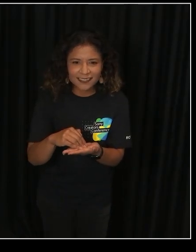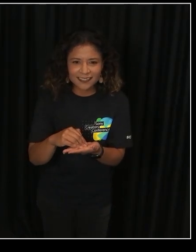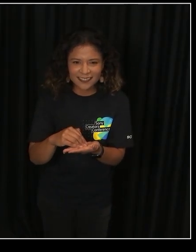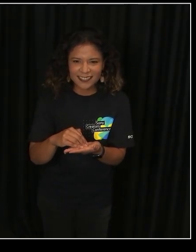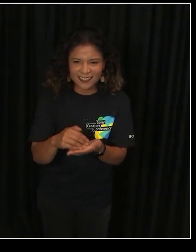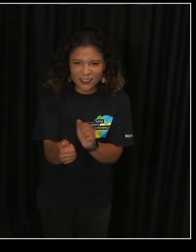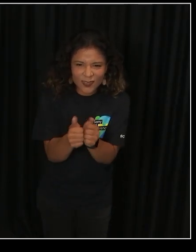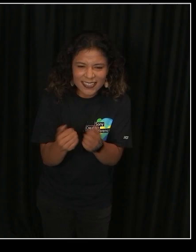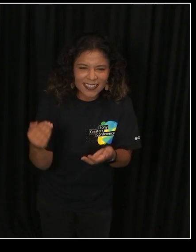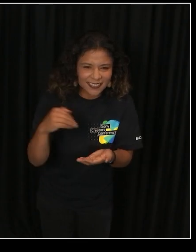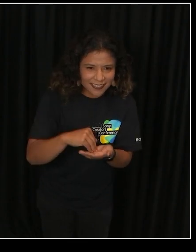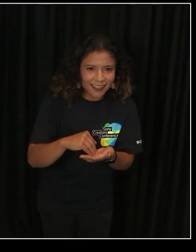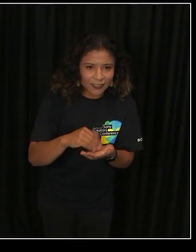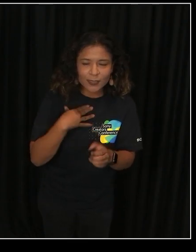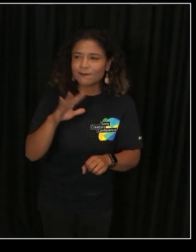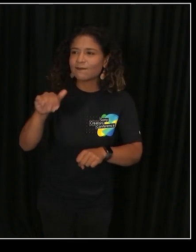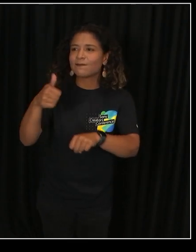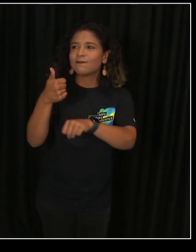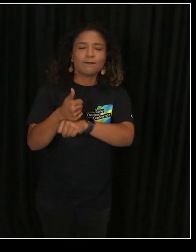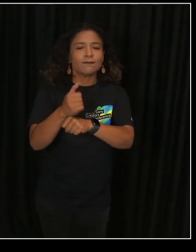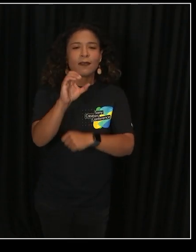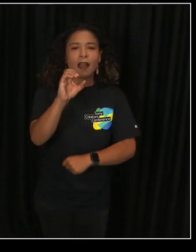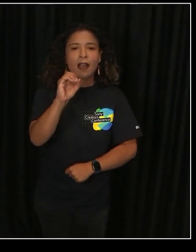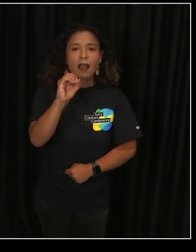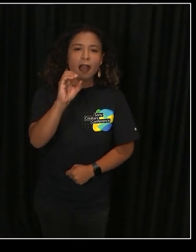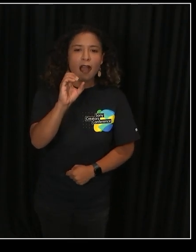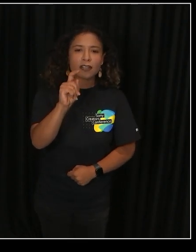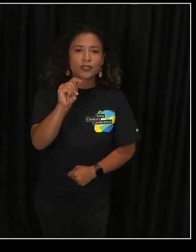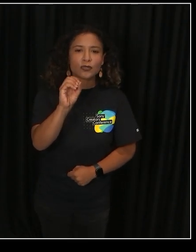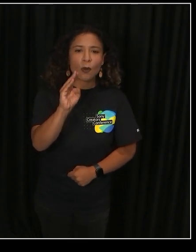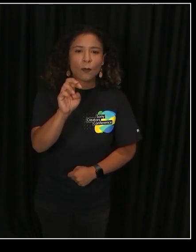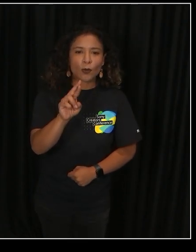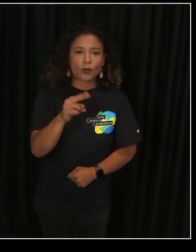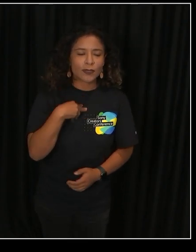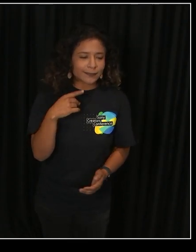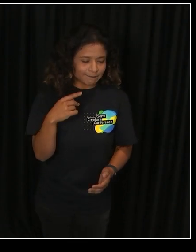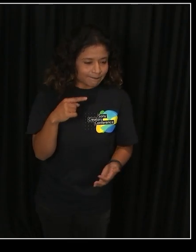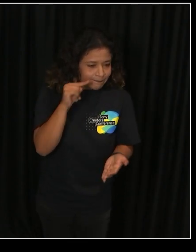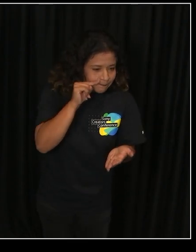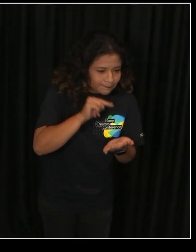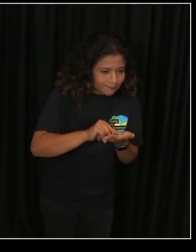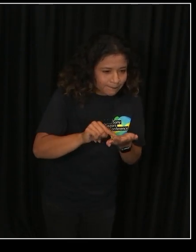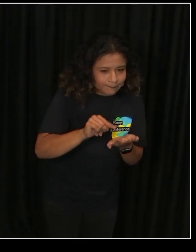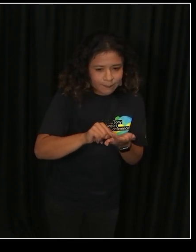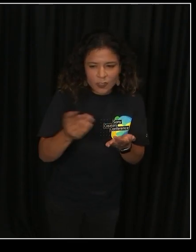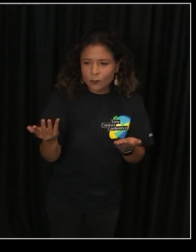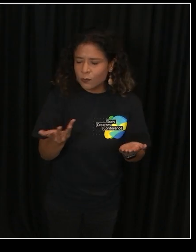So we set one up for October and we spent some time investigating what were the things that,